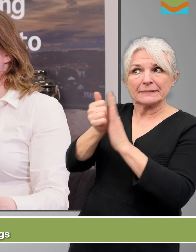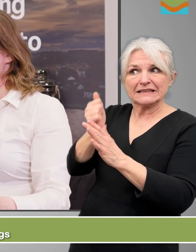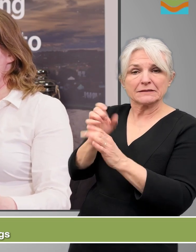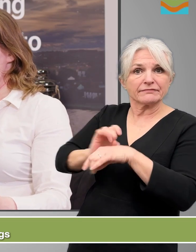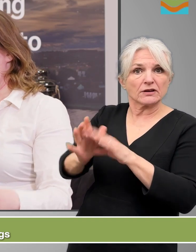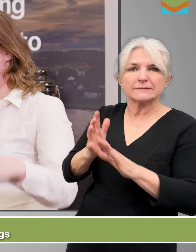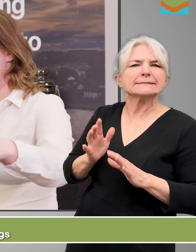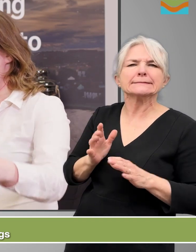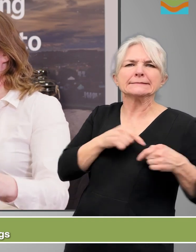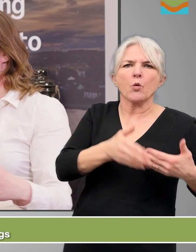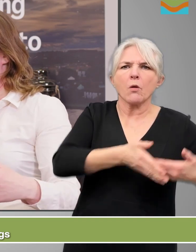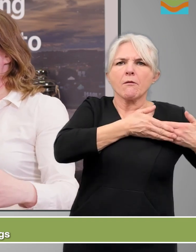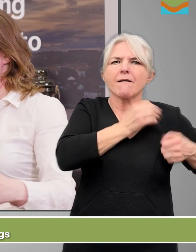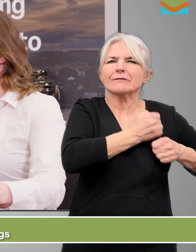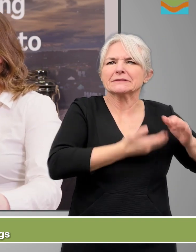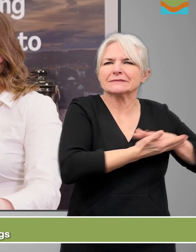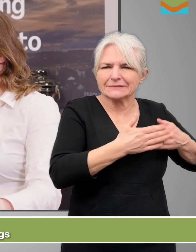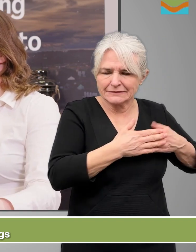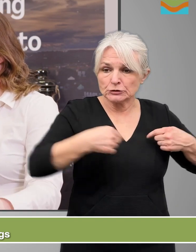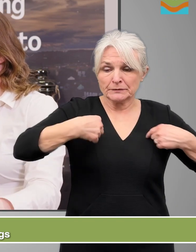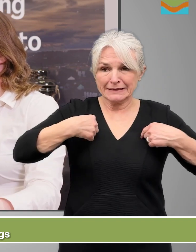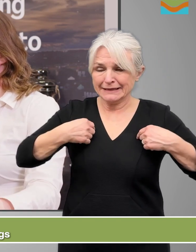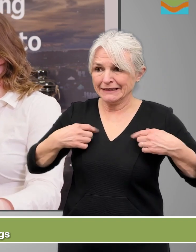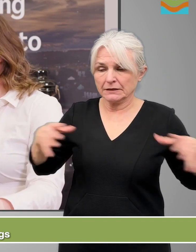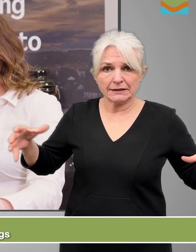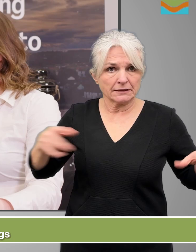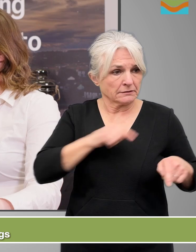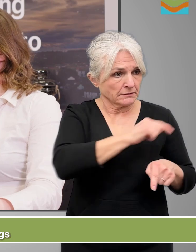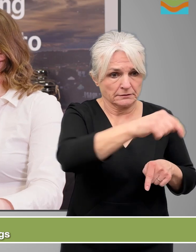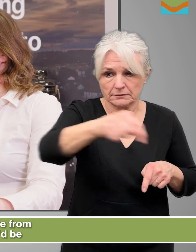especially from that perspective and that brings